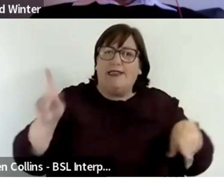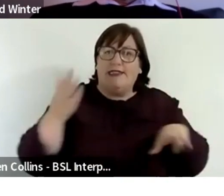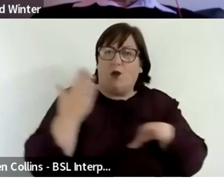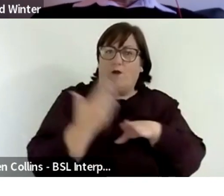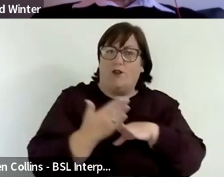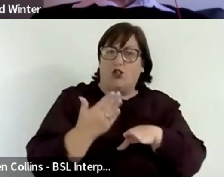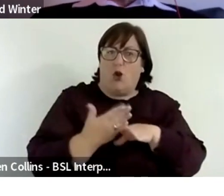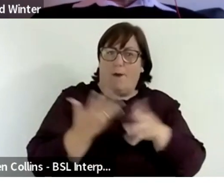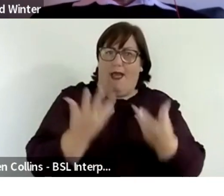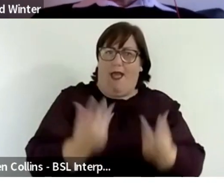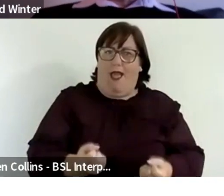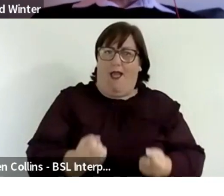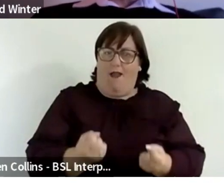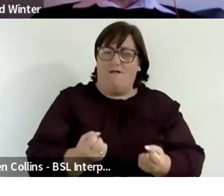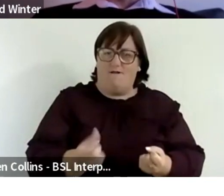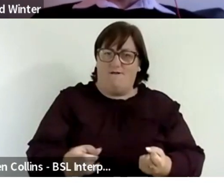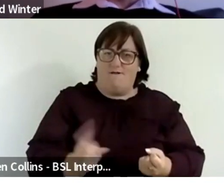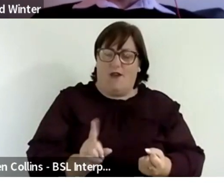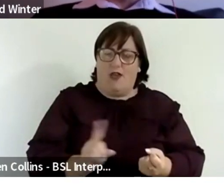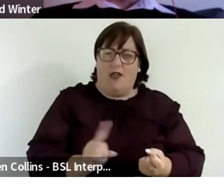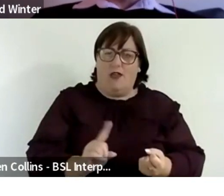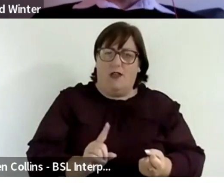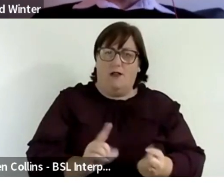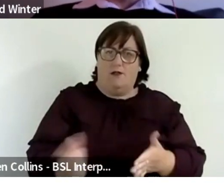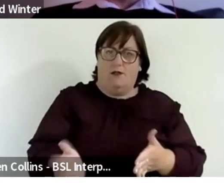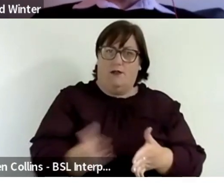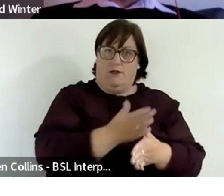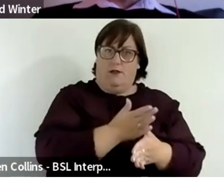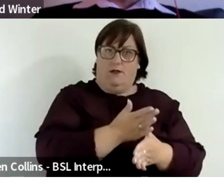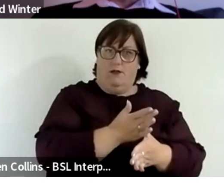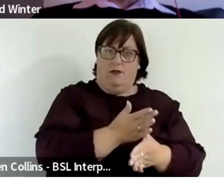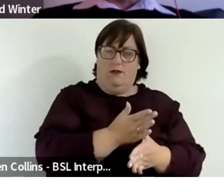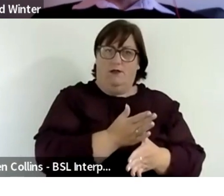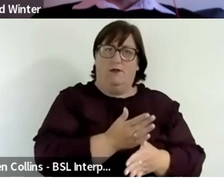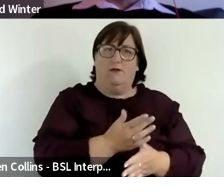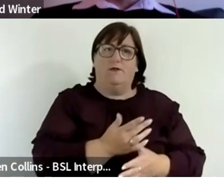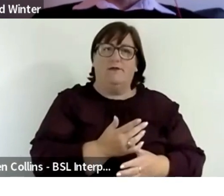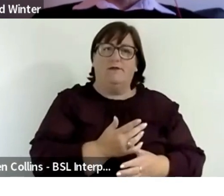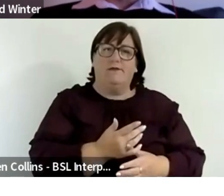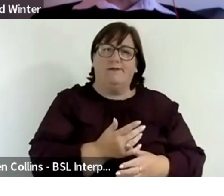The first slide talked about shortage roles. So I have some pictures of the roles we have